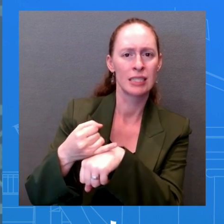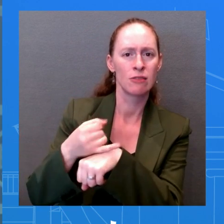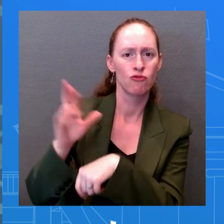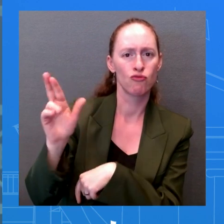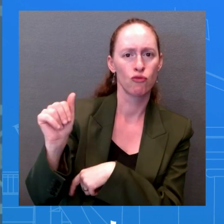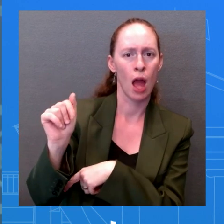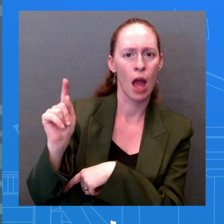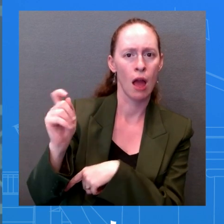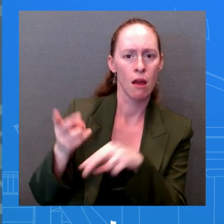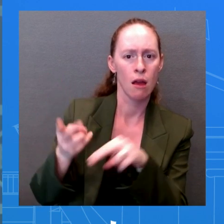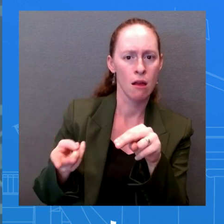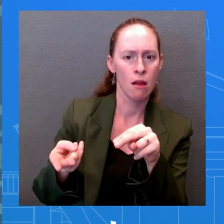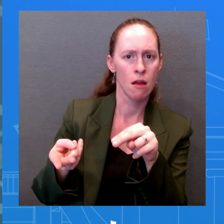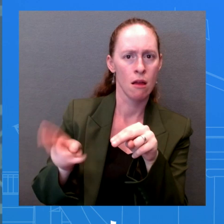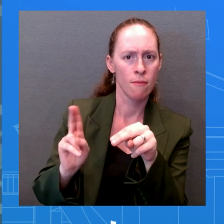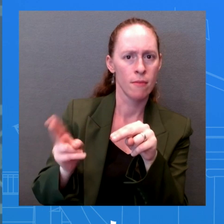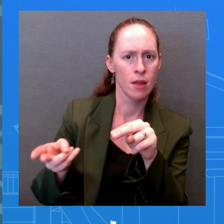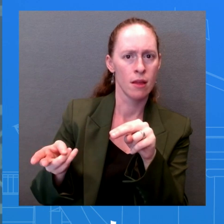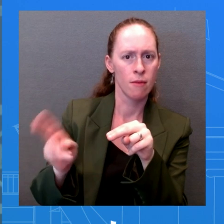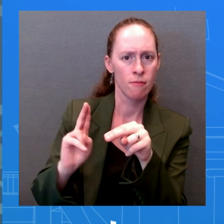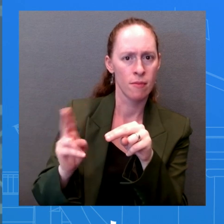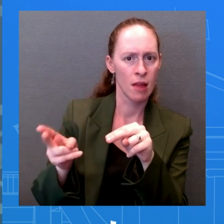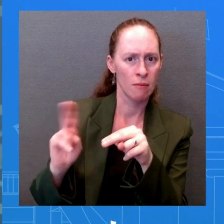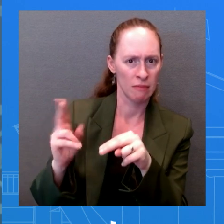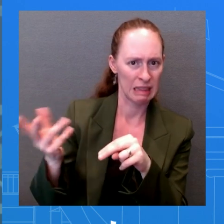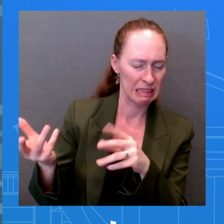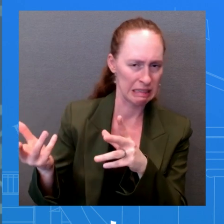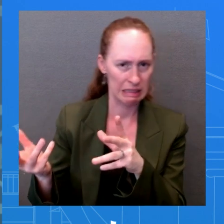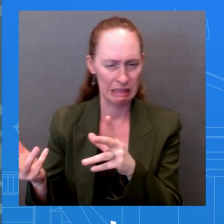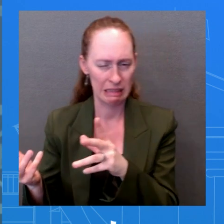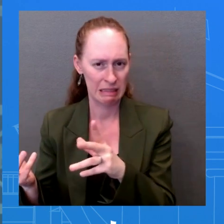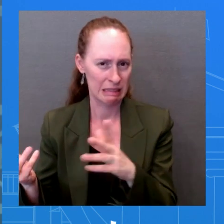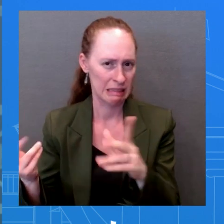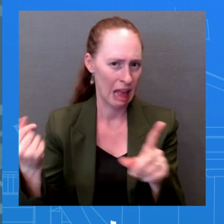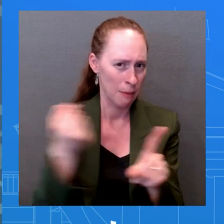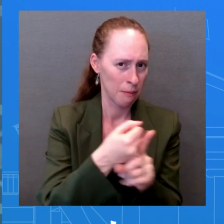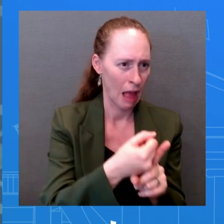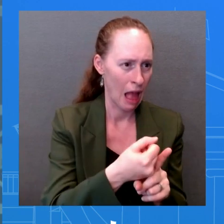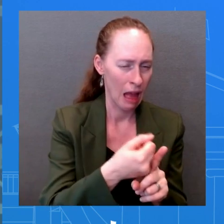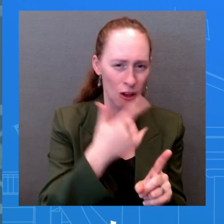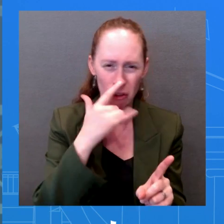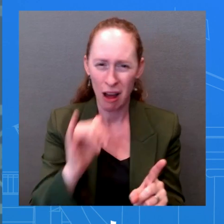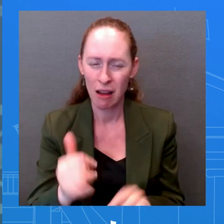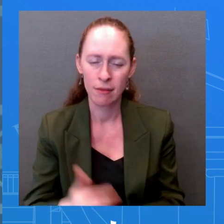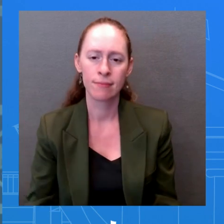especially on something so important as the economy. I'll leave that to the experts to do.